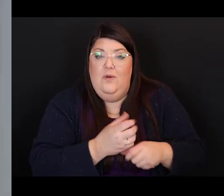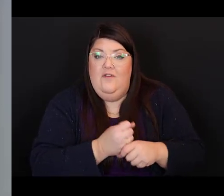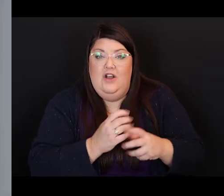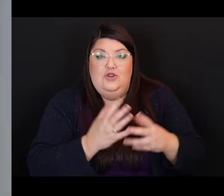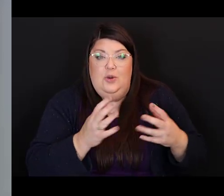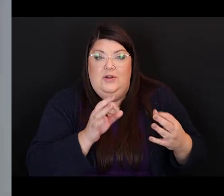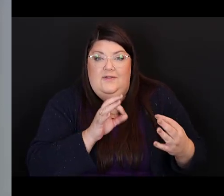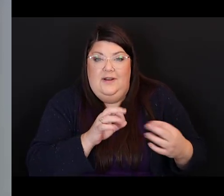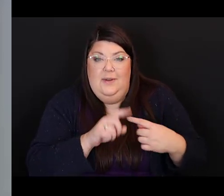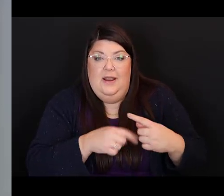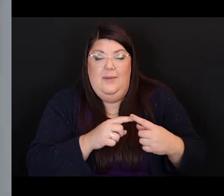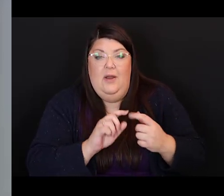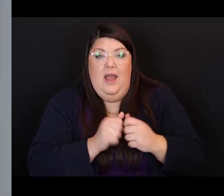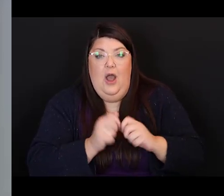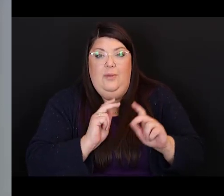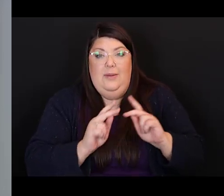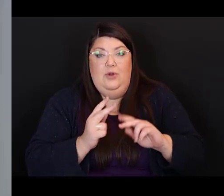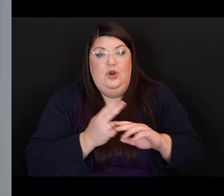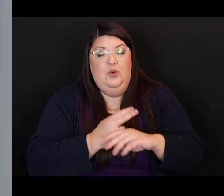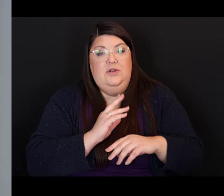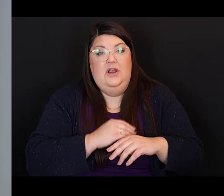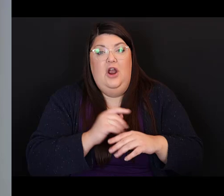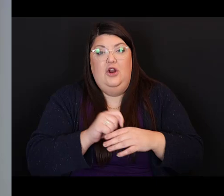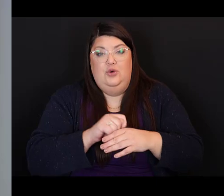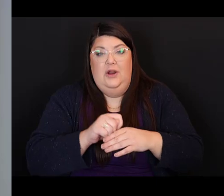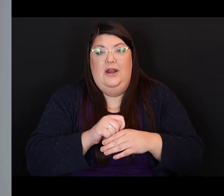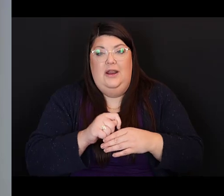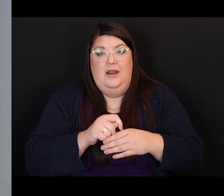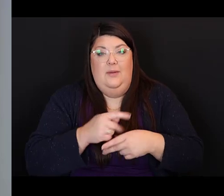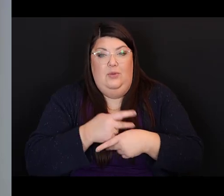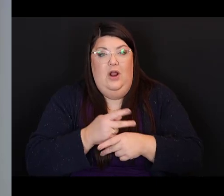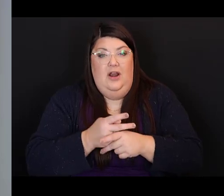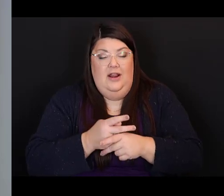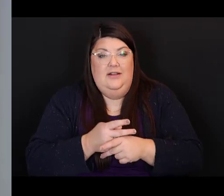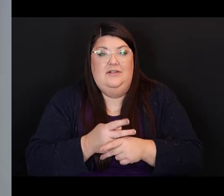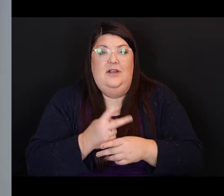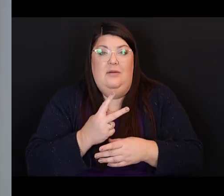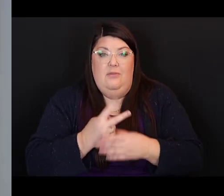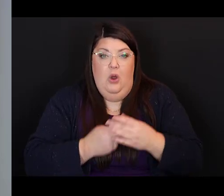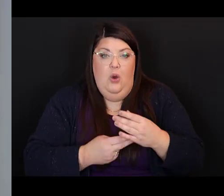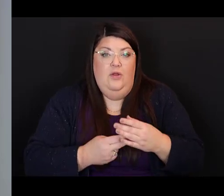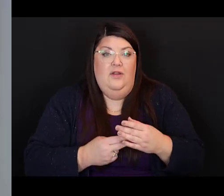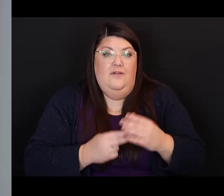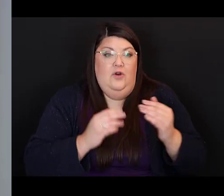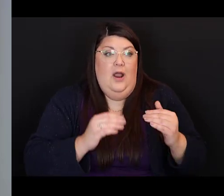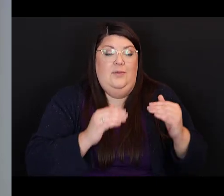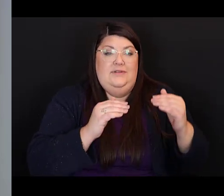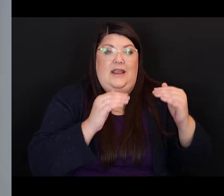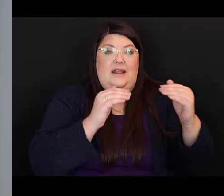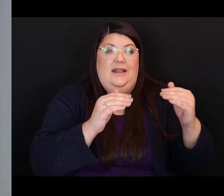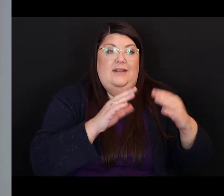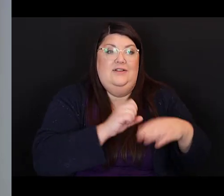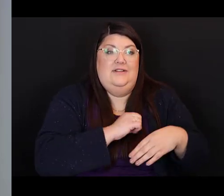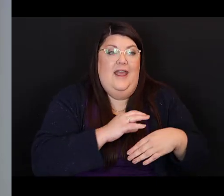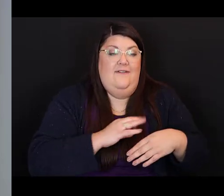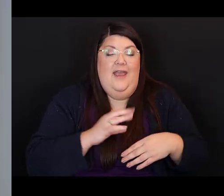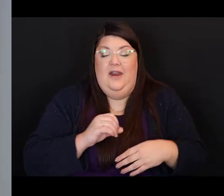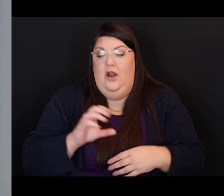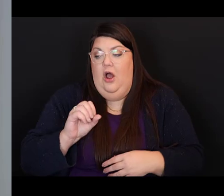about how folks are using our training products with their onboarding and also upskilling of their